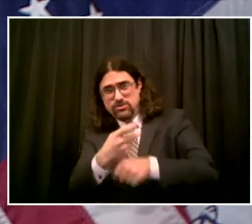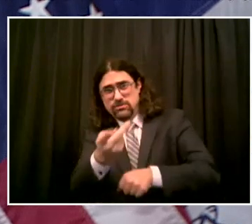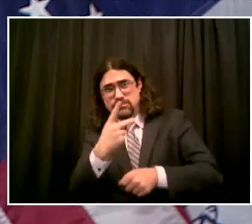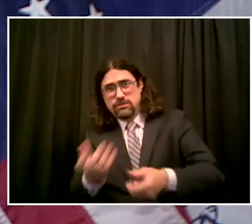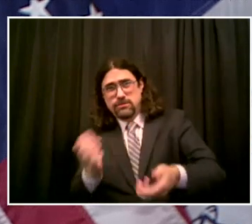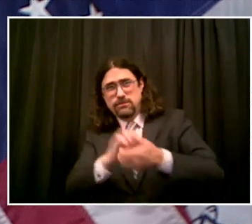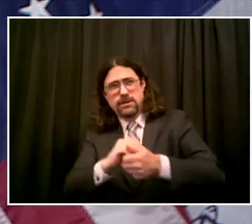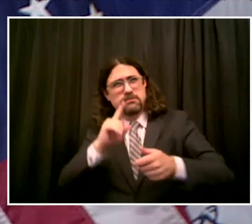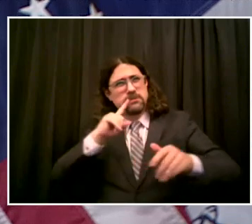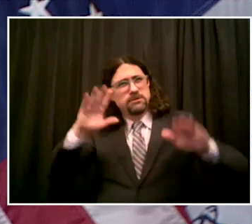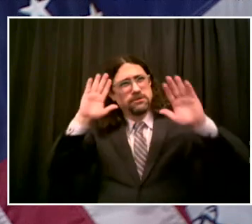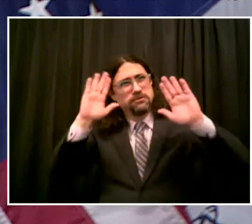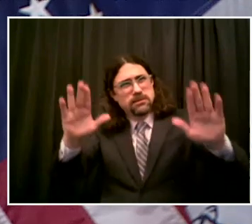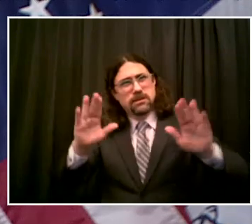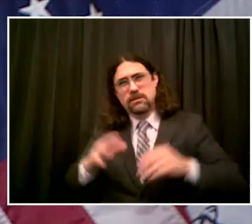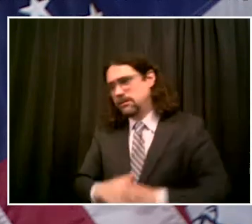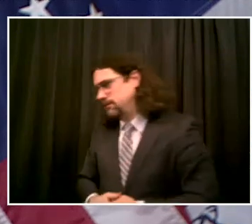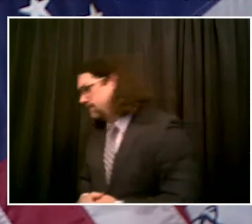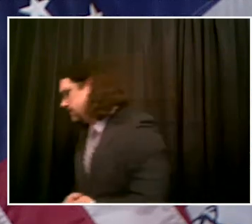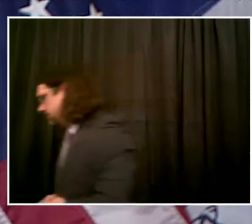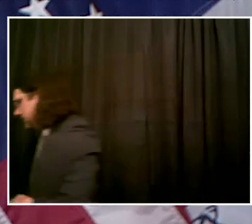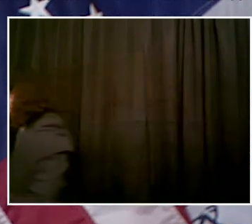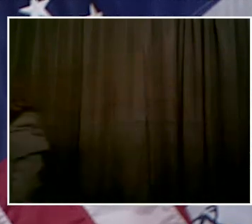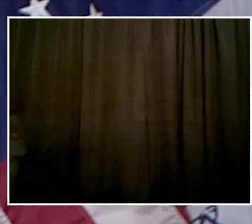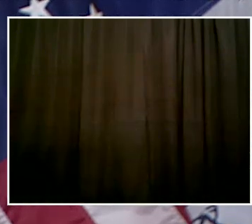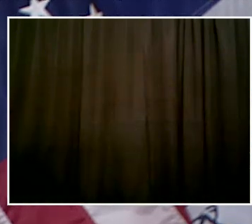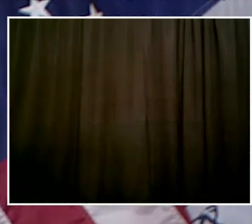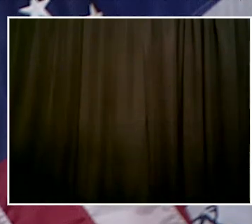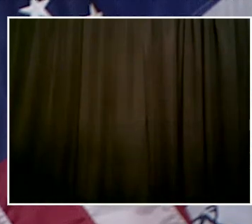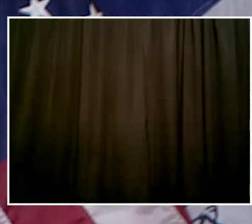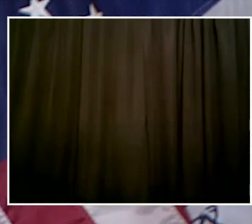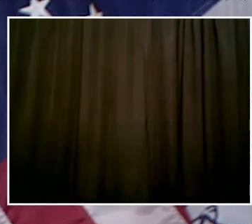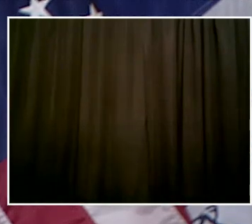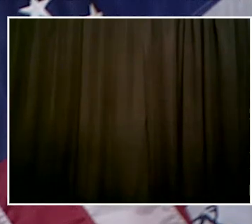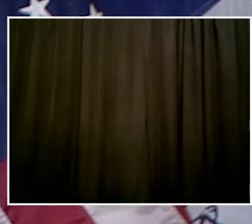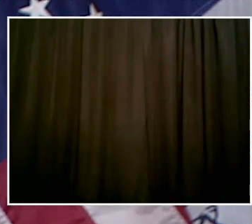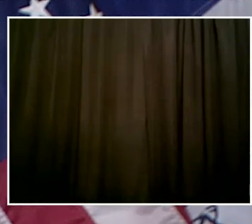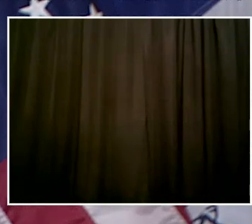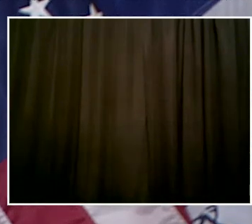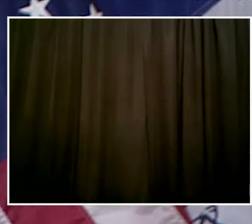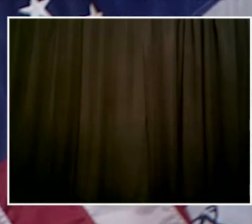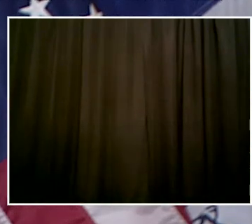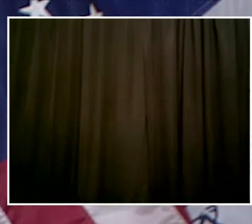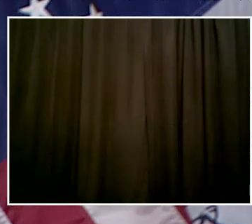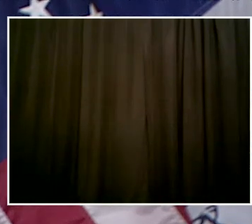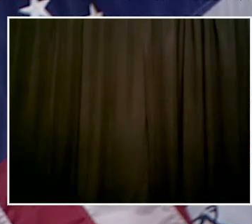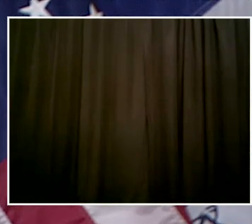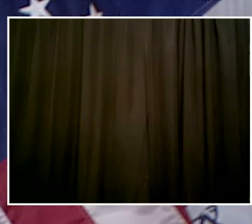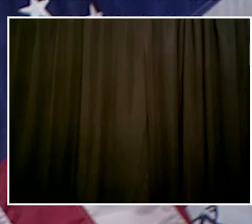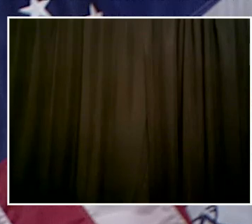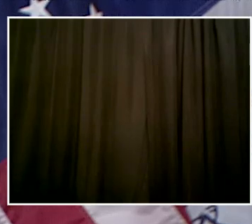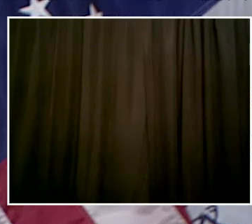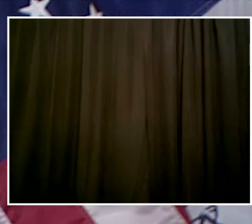LAST SIX AND A HALF YEARS. VERY MUCH APPRECIATE IT. ALL RIGHT. YOU CAN NOW RESUME CHAIRING